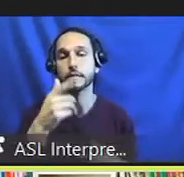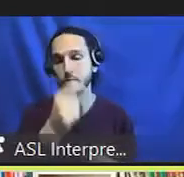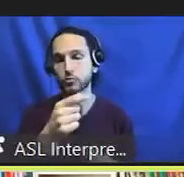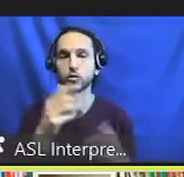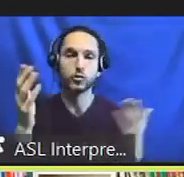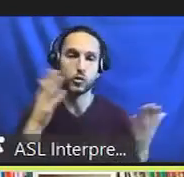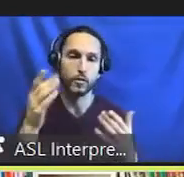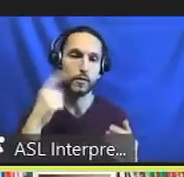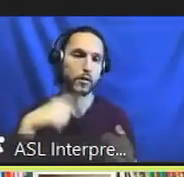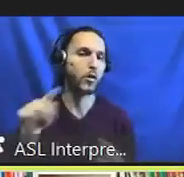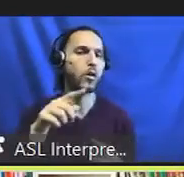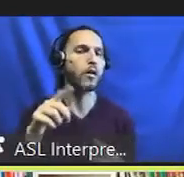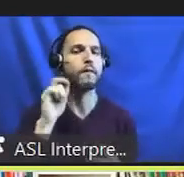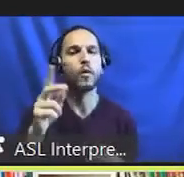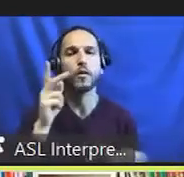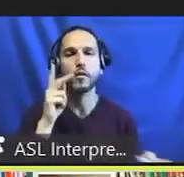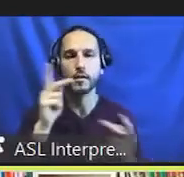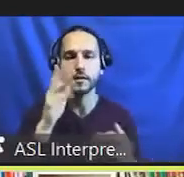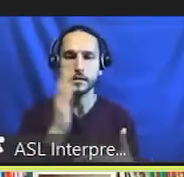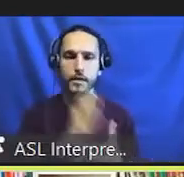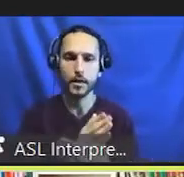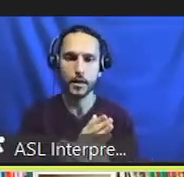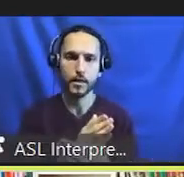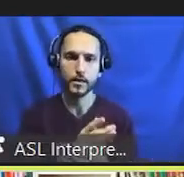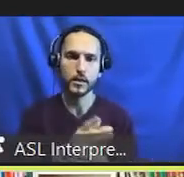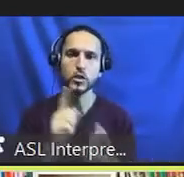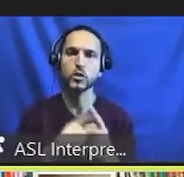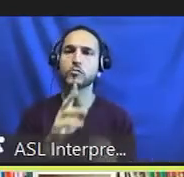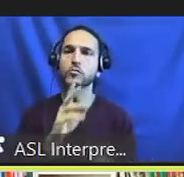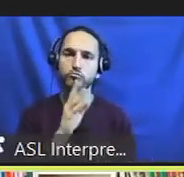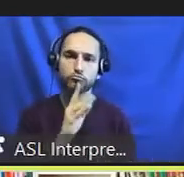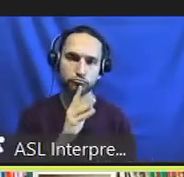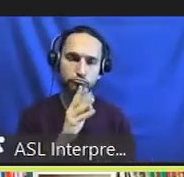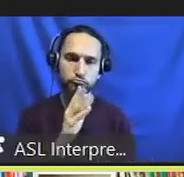It's basically the process of narrating the actions